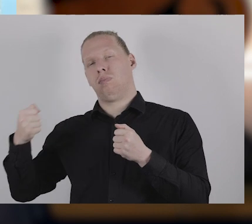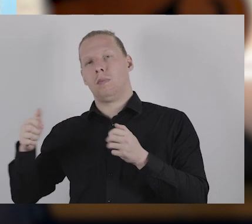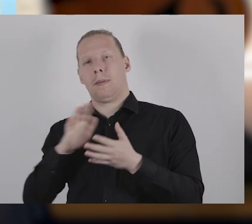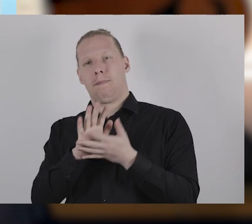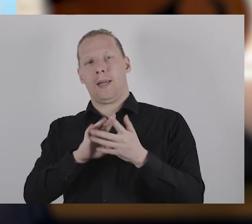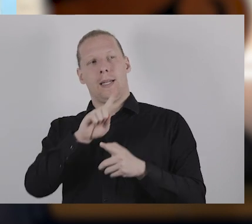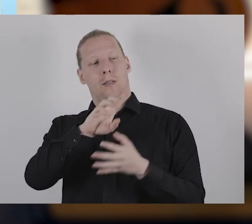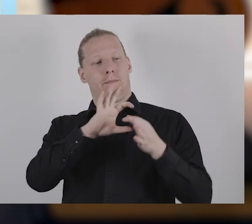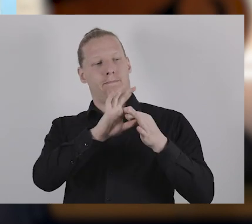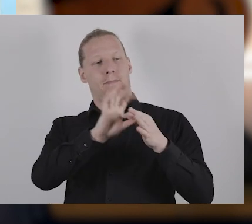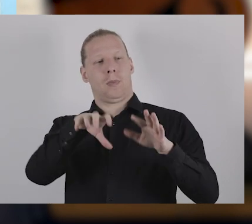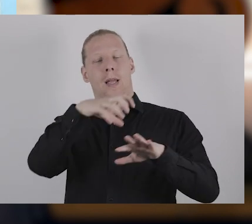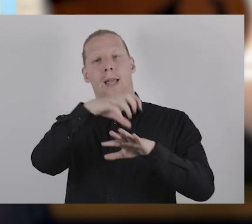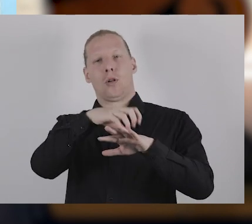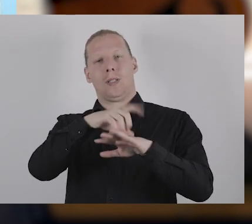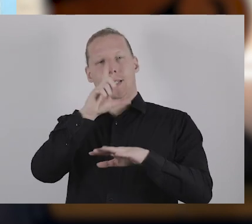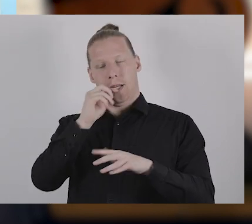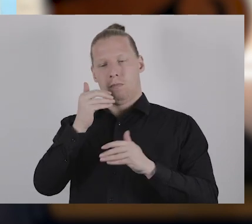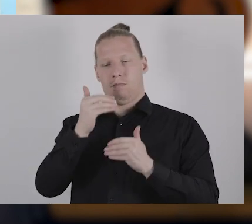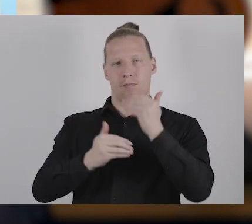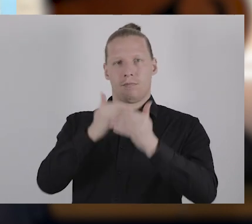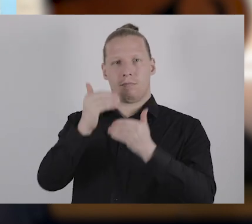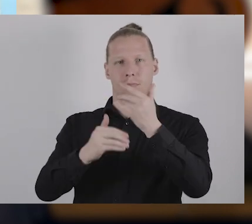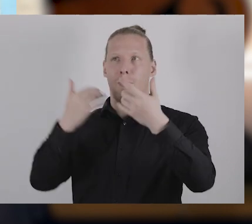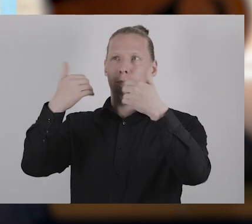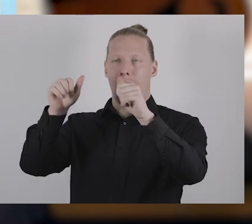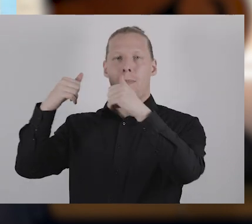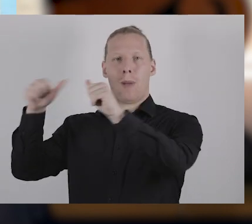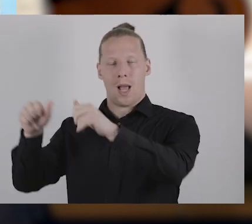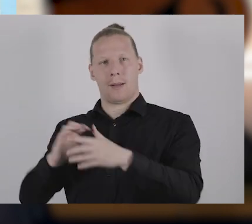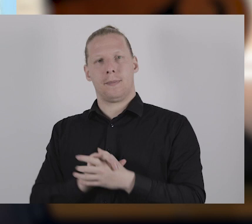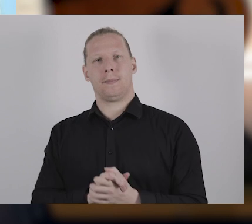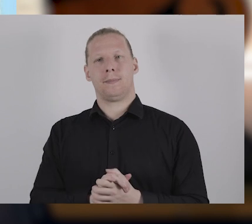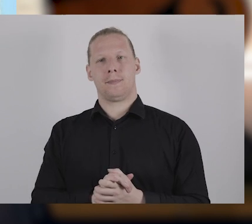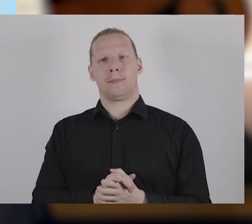and enable the mahi of participating agencies to continue with momentum.